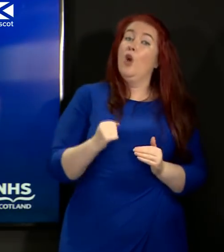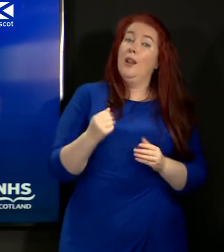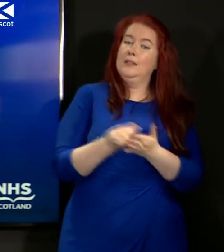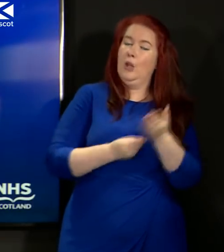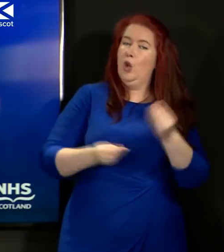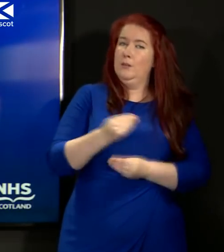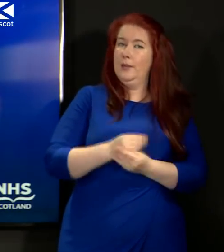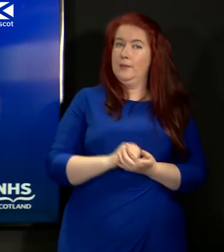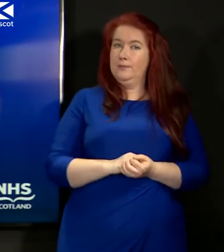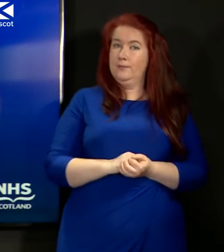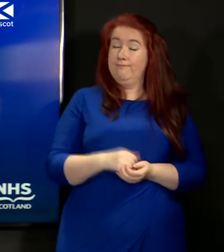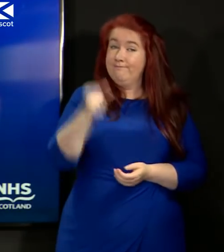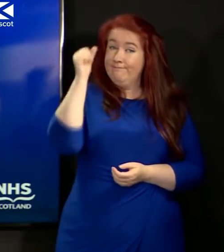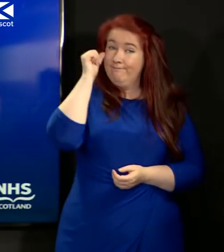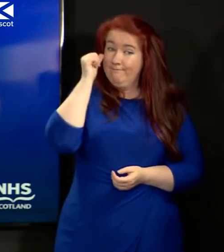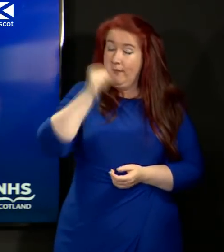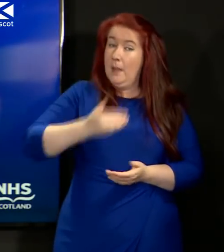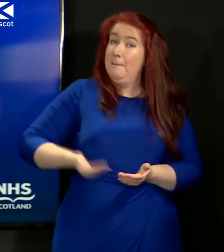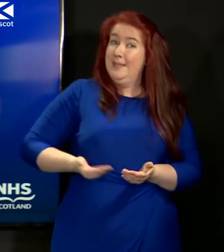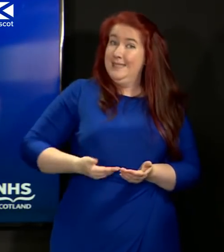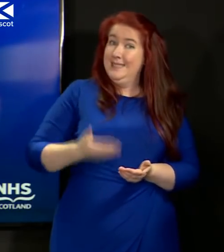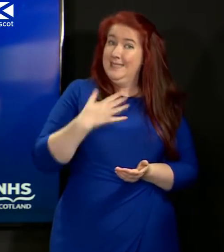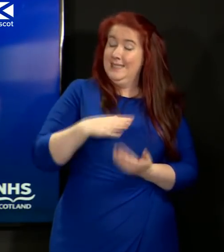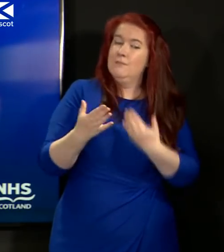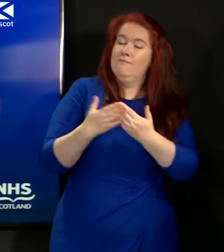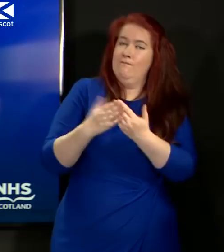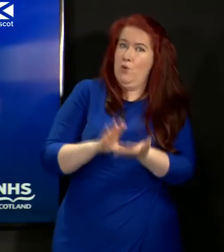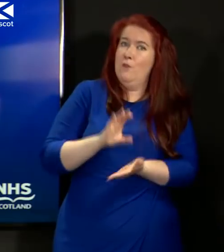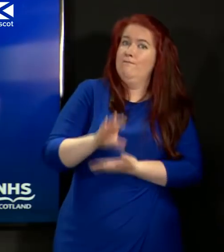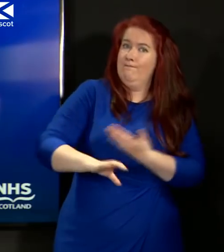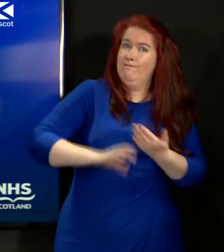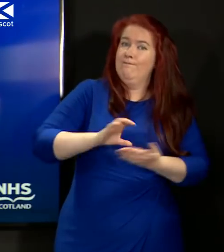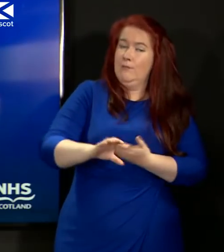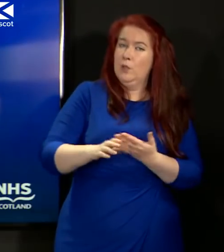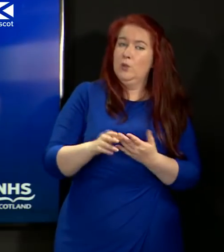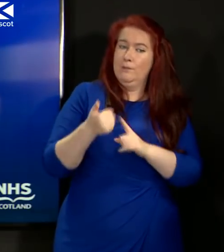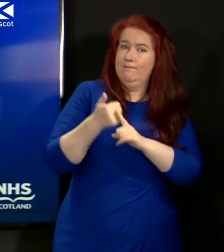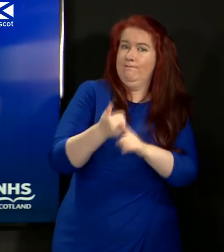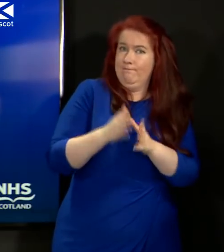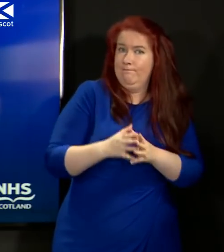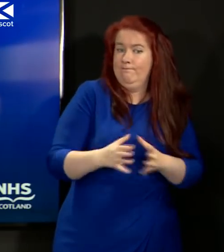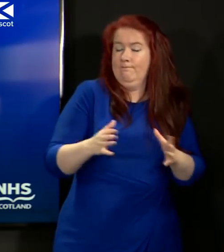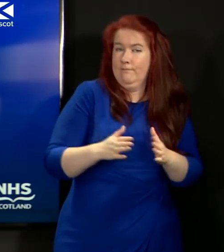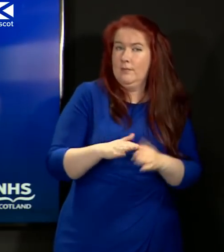further resources to aid recovery, and we - as we gradually restart to rebuild